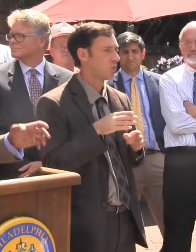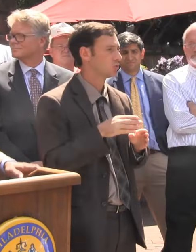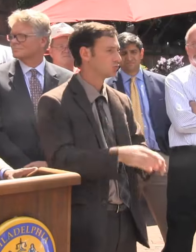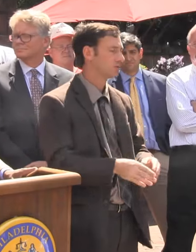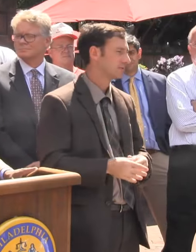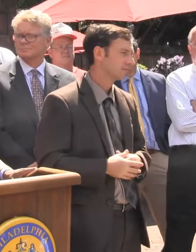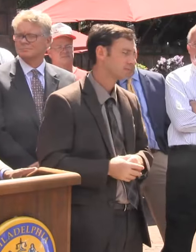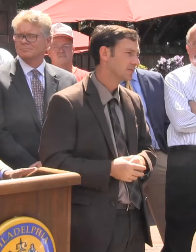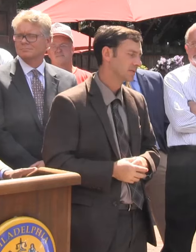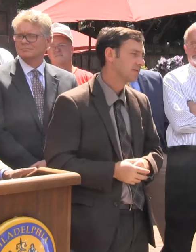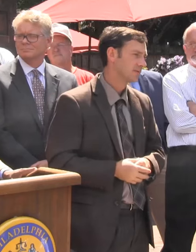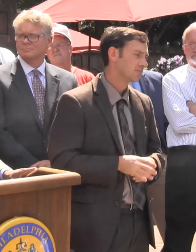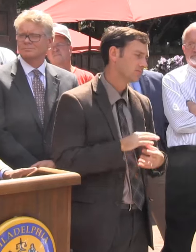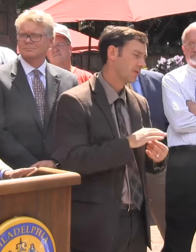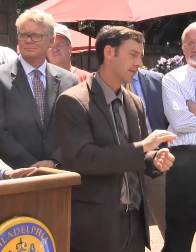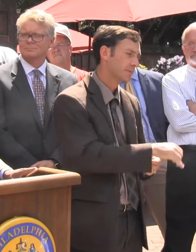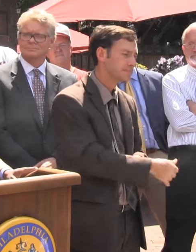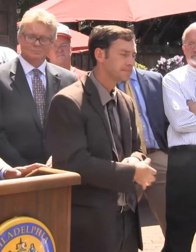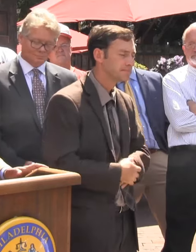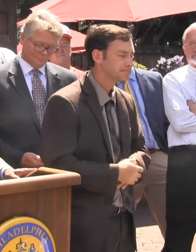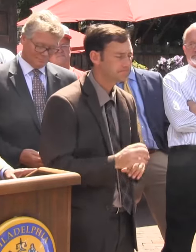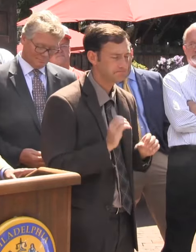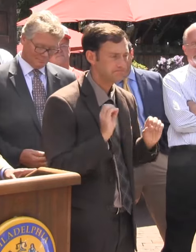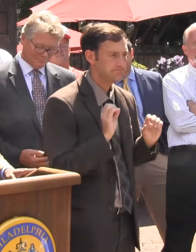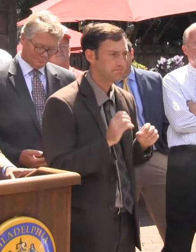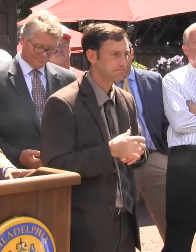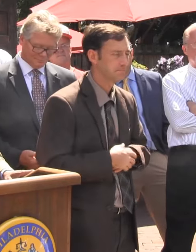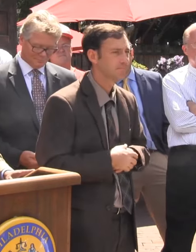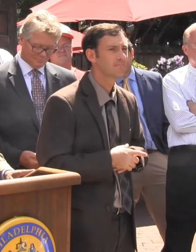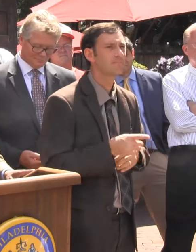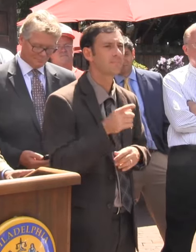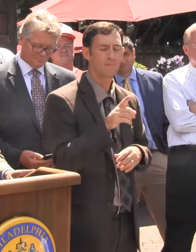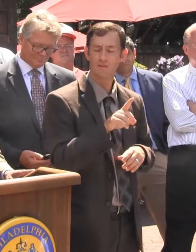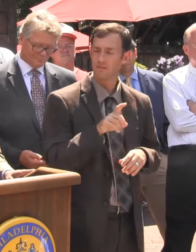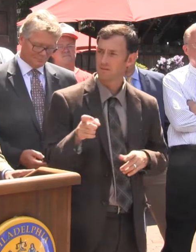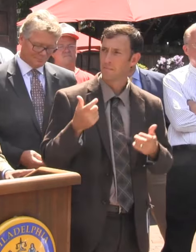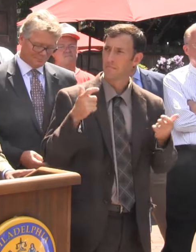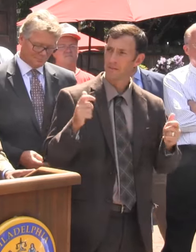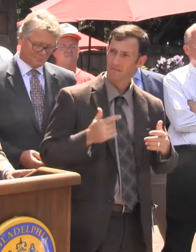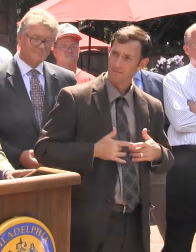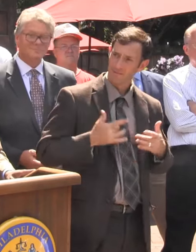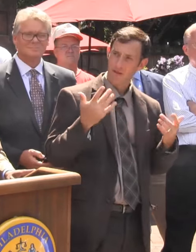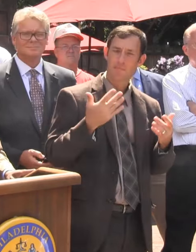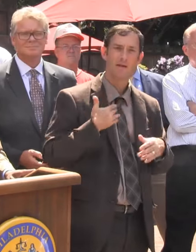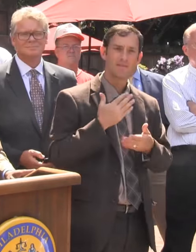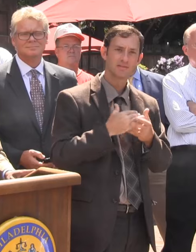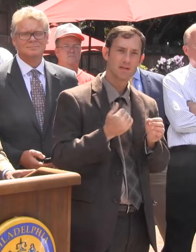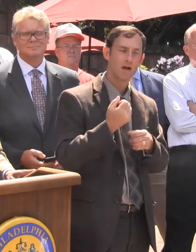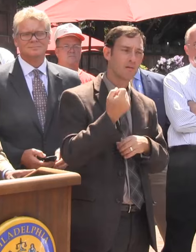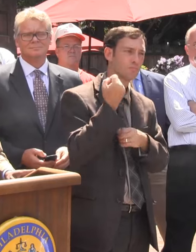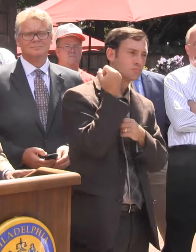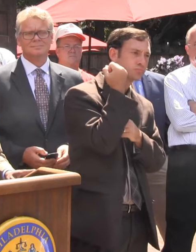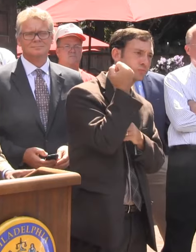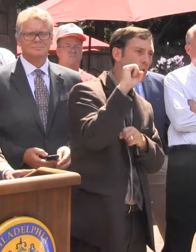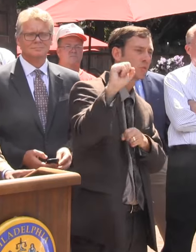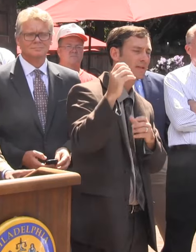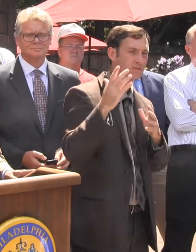in that regard. None. *Reporter* With any big event there may be protesters, has there been any requests